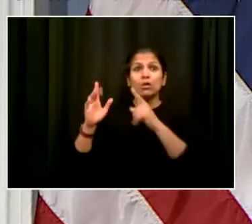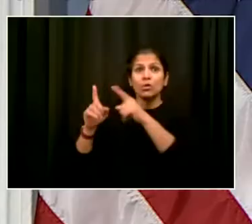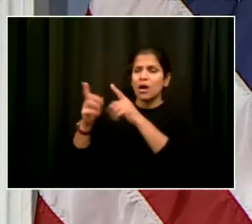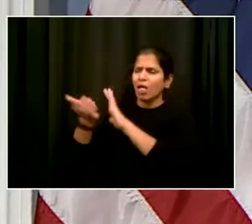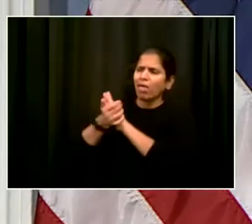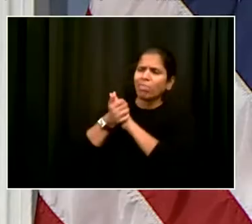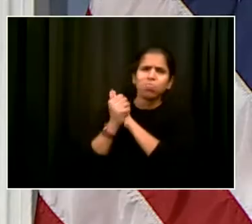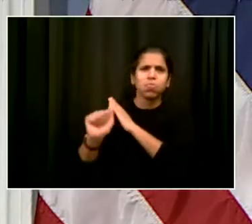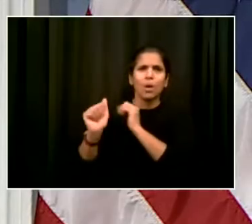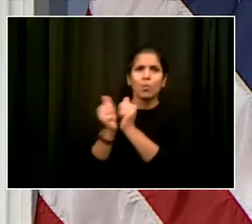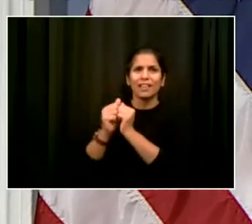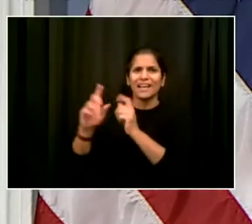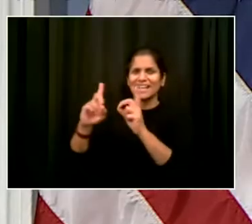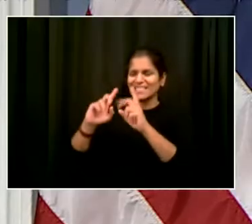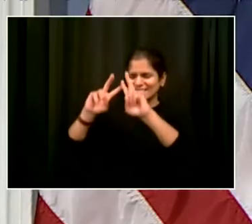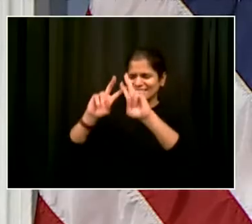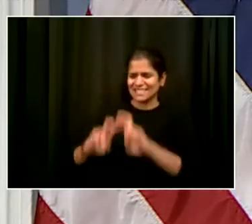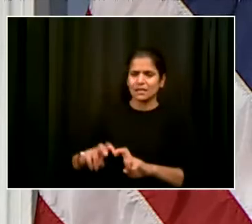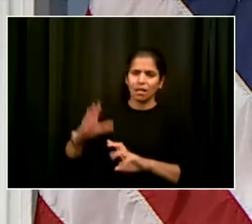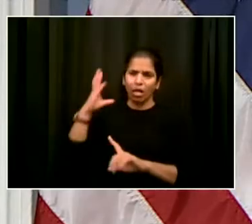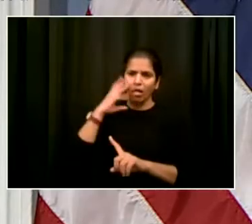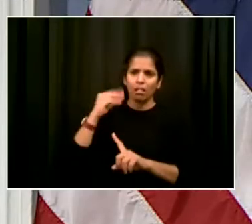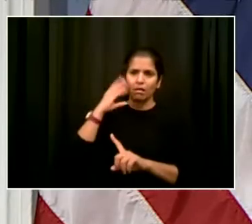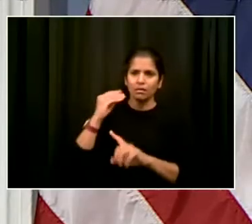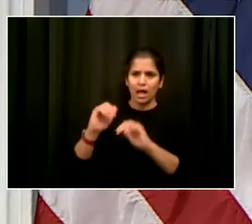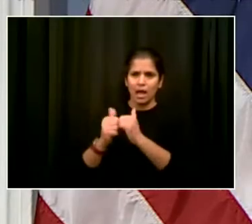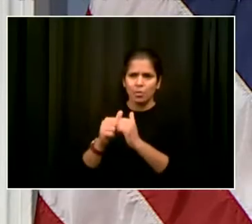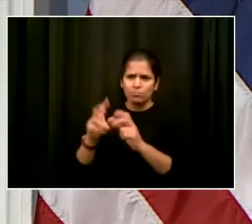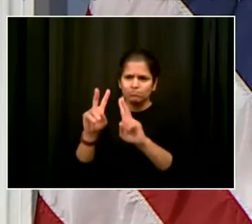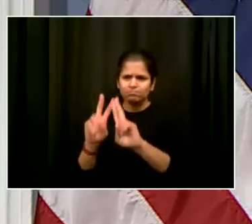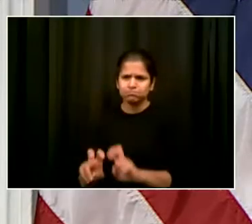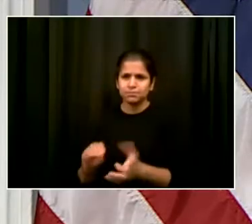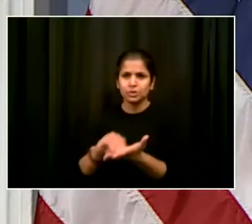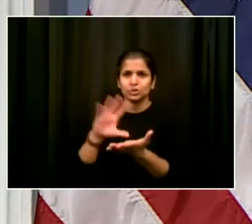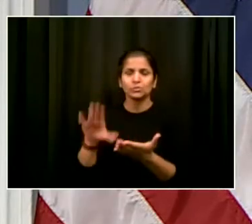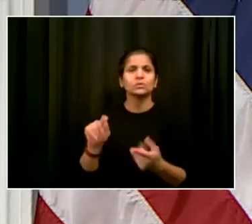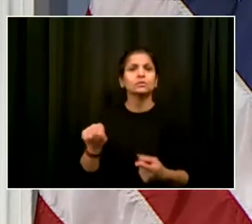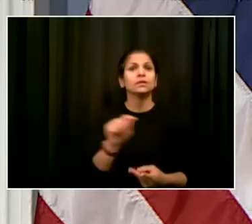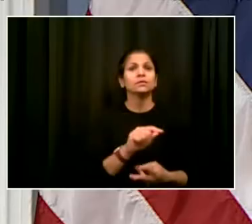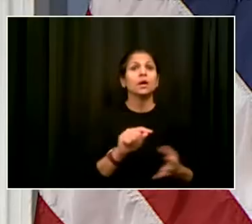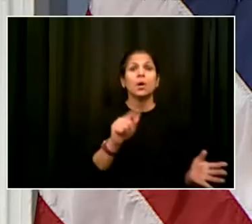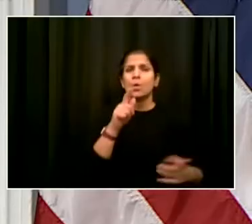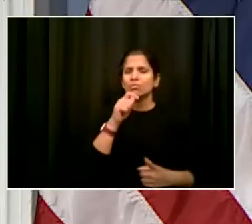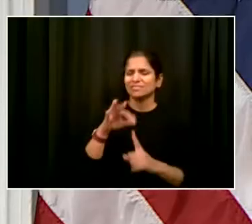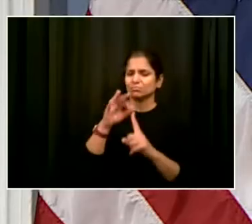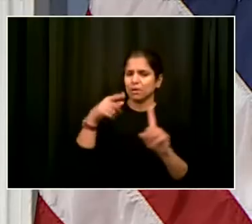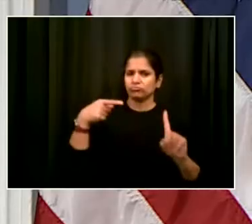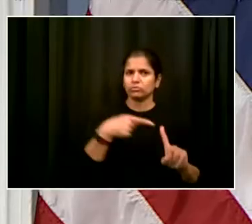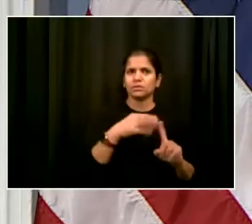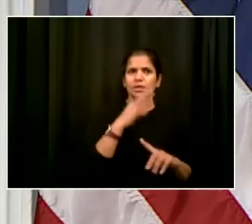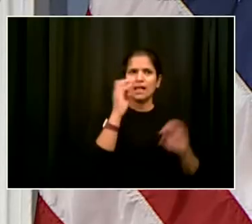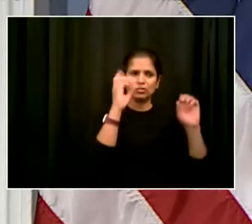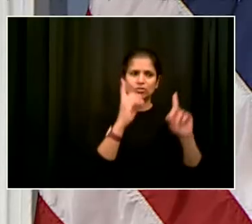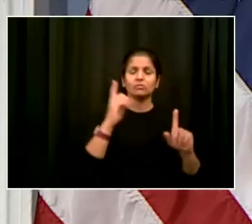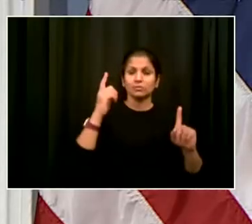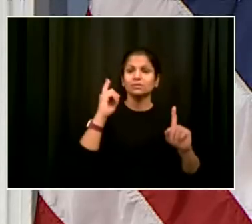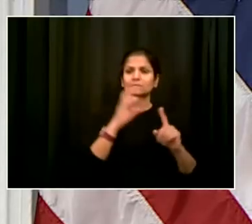OUY LOOKK AT IN GENERAL, WHO ARE THOSE TEACHERS WHO HAVE BEEN REALLY GOOD ABOUT USING FORMATIVE ASSESEMESSNTNTO TOT TAILOR INSTRUCTION IT IS SPECIAL